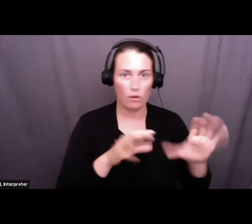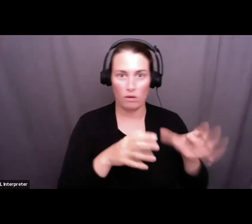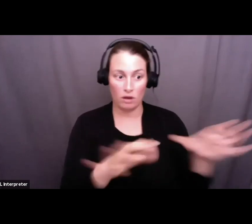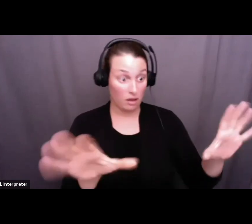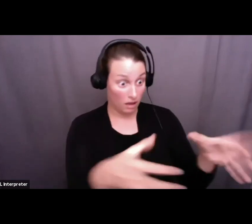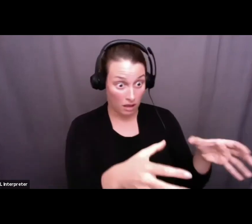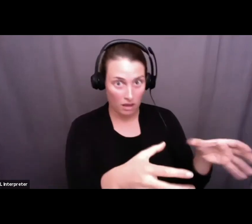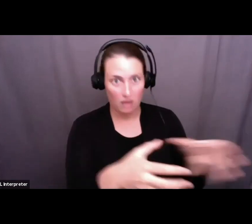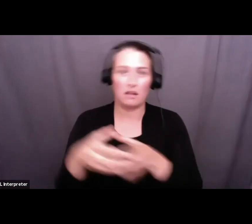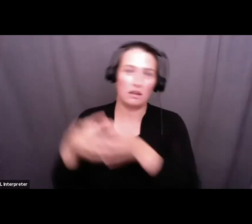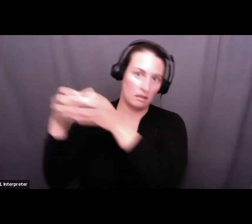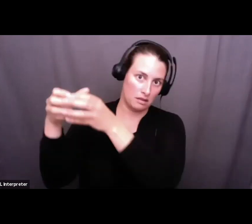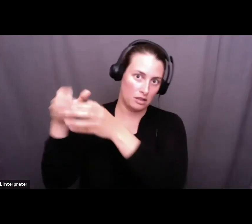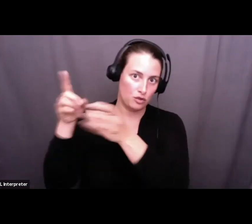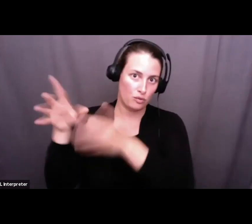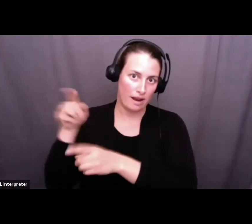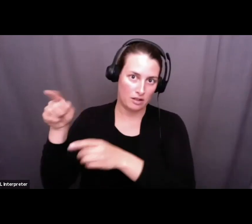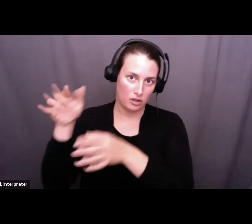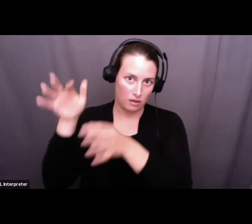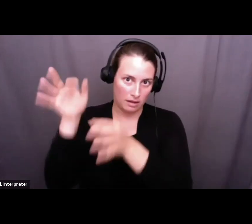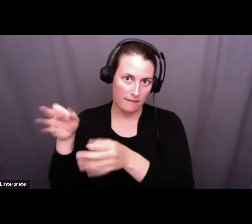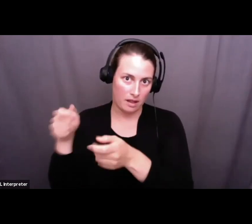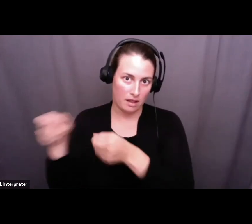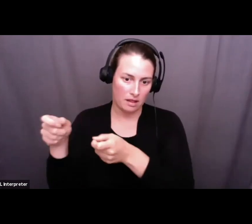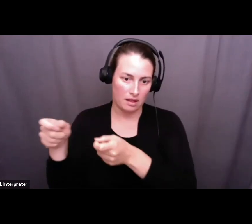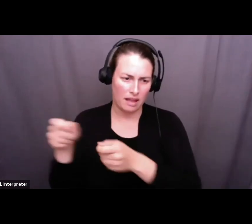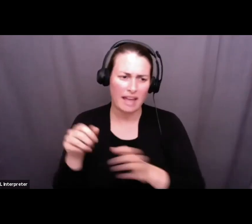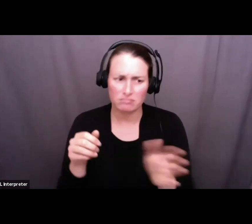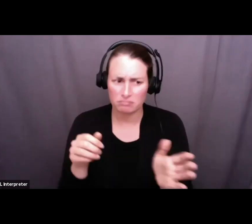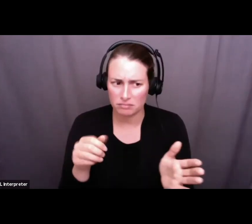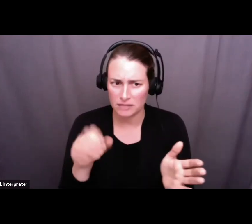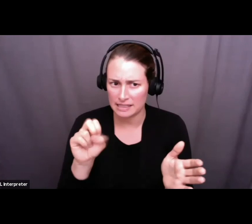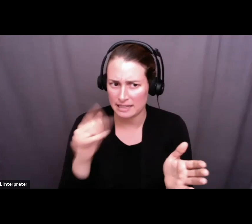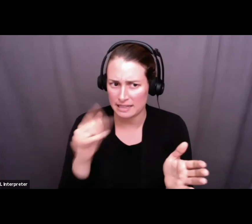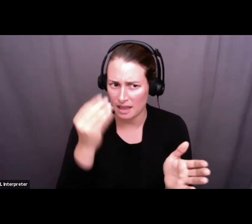Santa, you can correct me if I’m mistaken, but that was the impression I got.